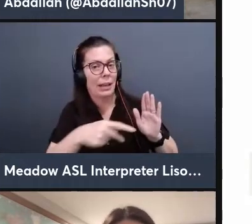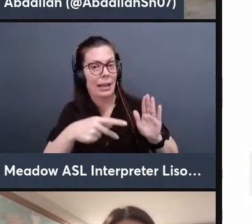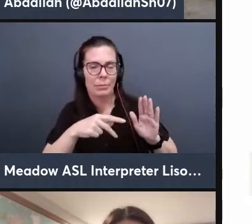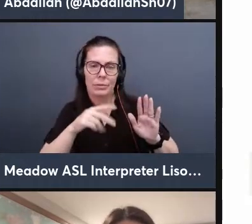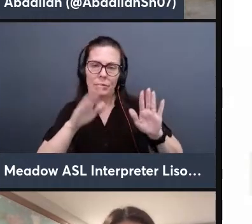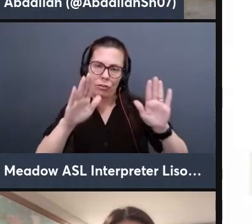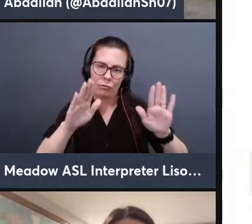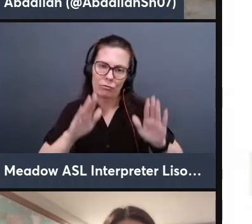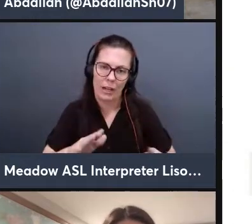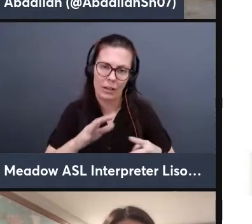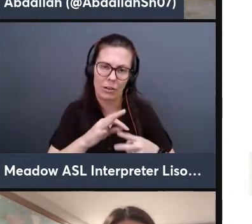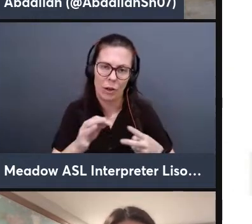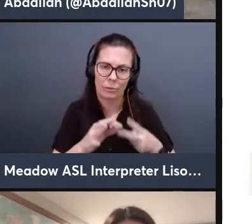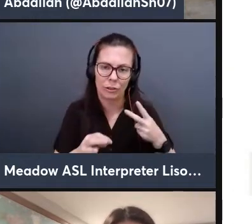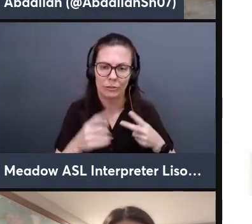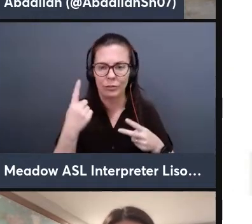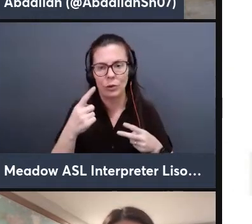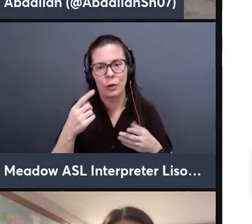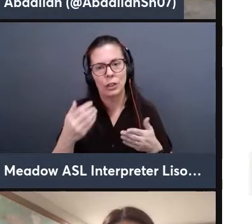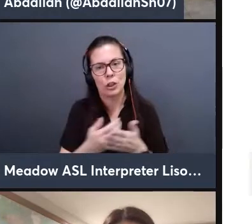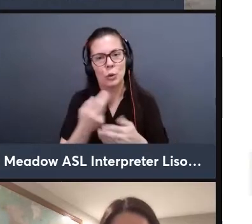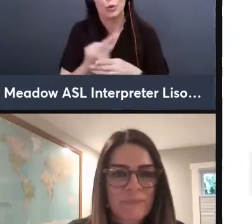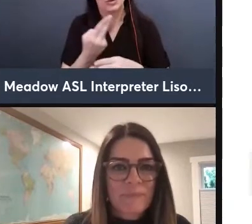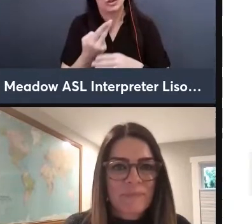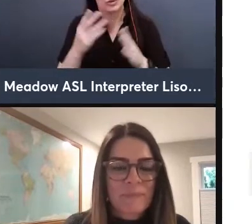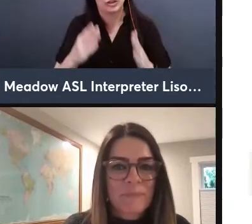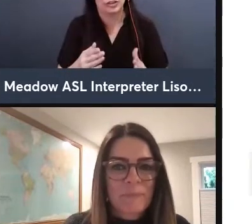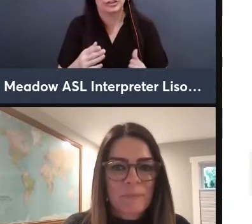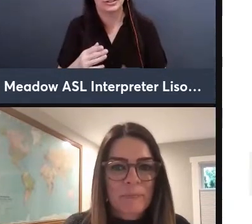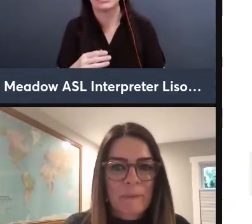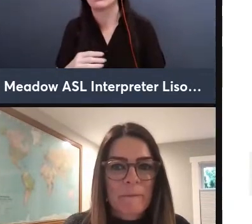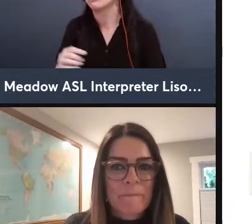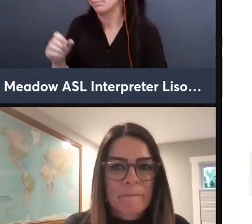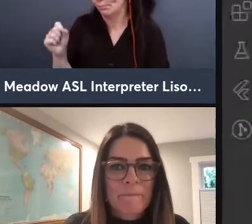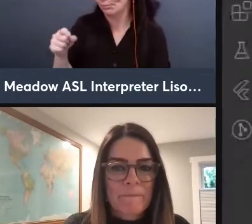for new users. Yeah, absolutely. That's exactly right.